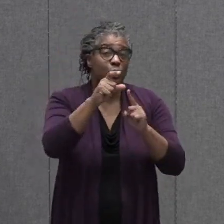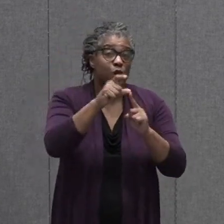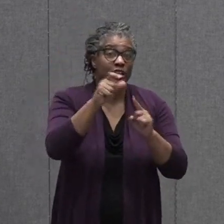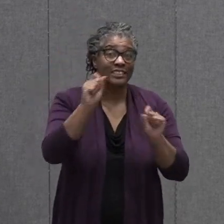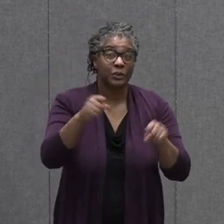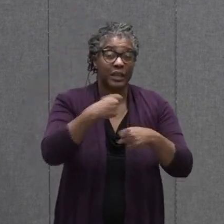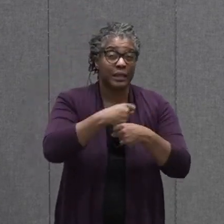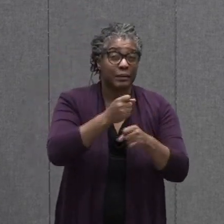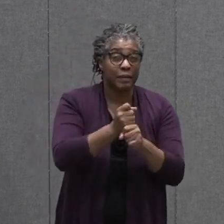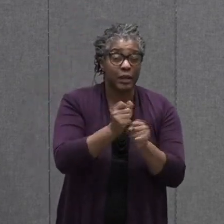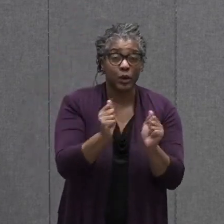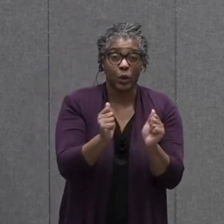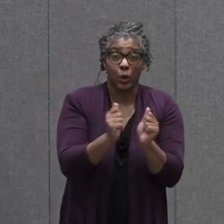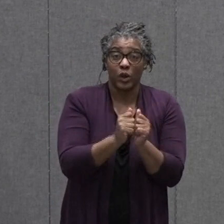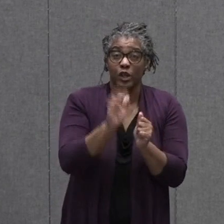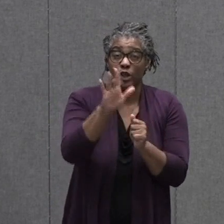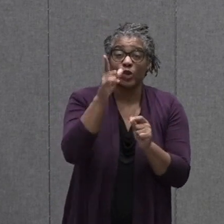Think about a magic e word.